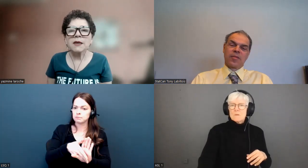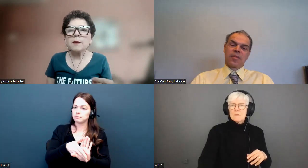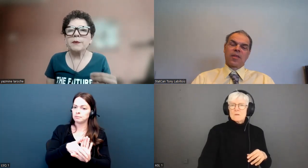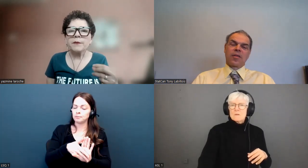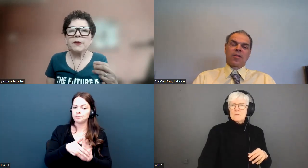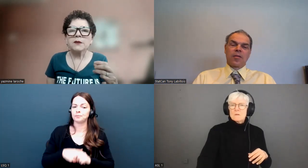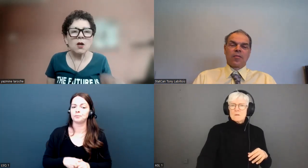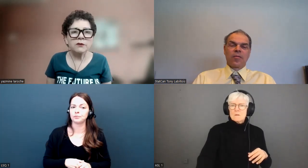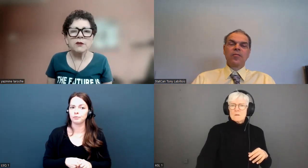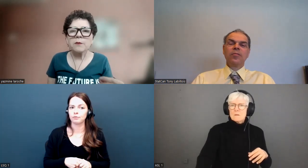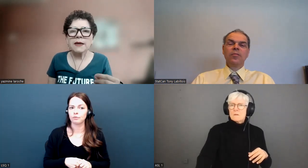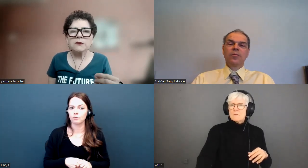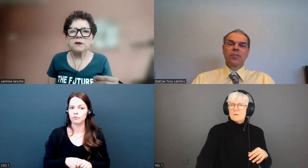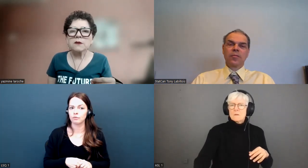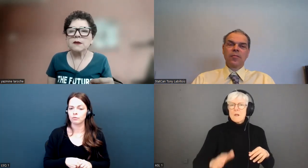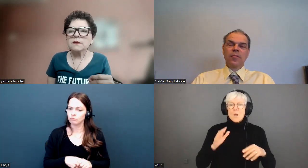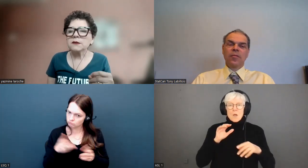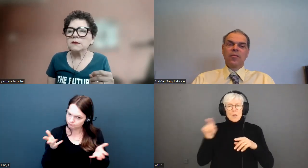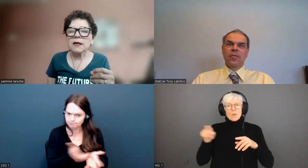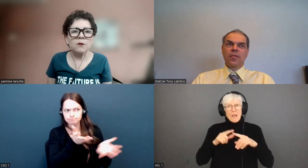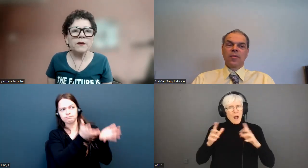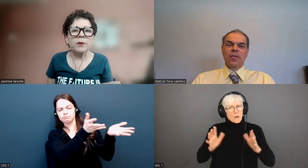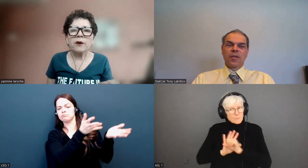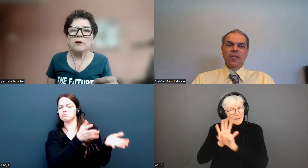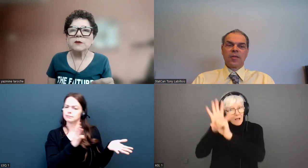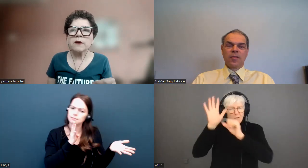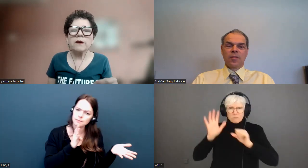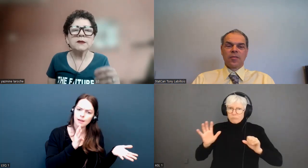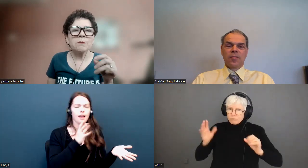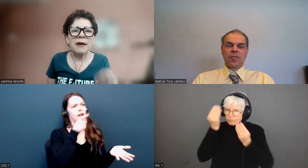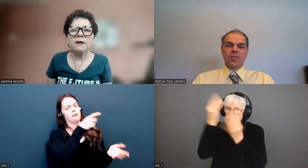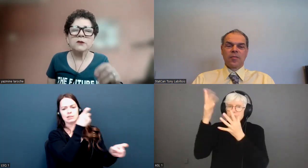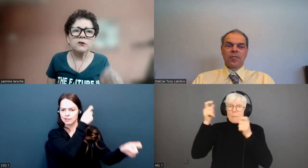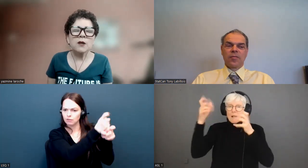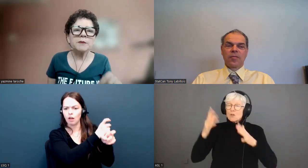speak up talk to your managers tell them what the barriers are it's your manager's job to